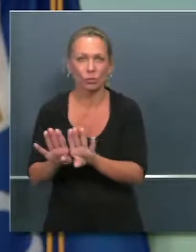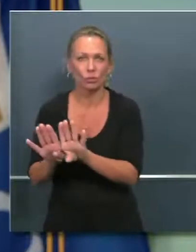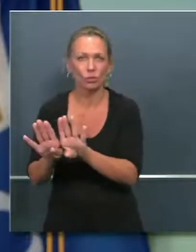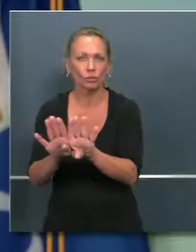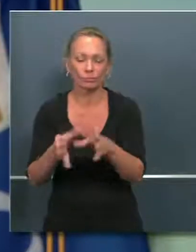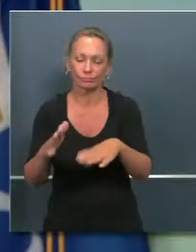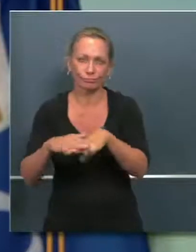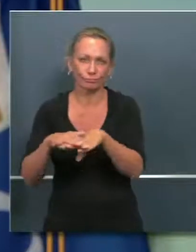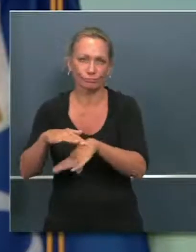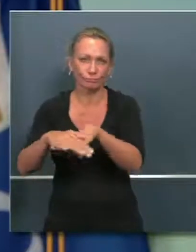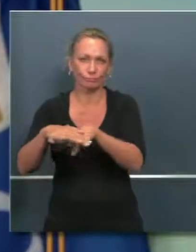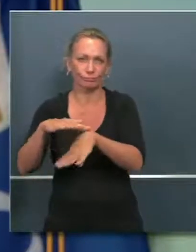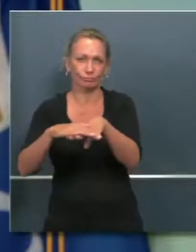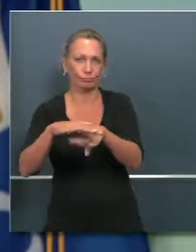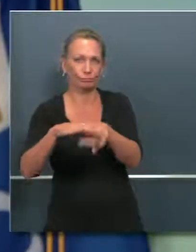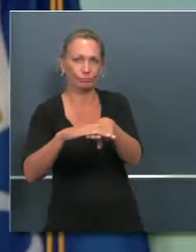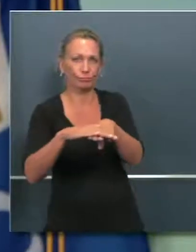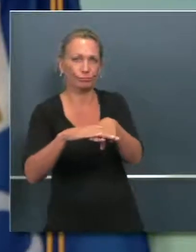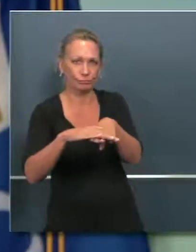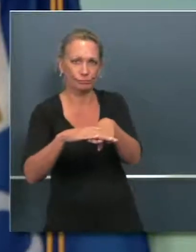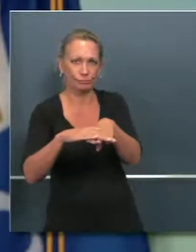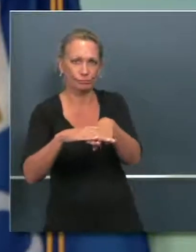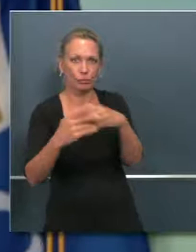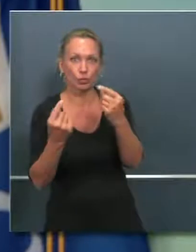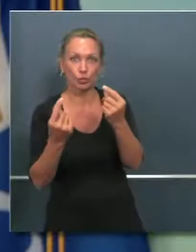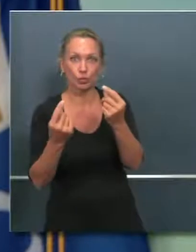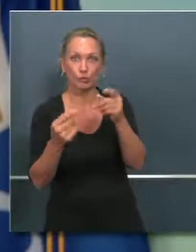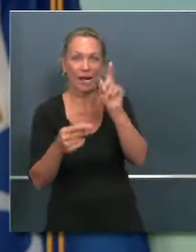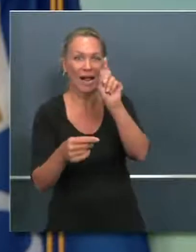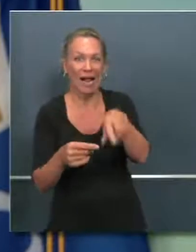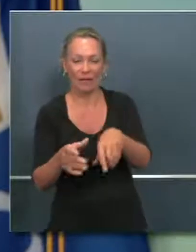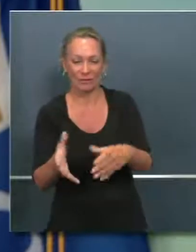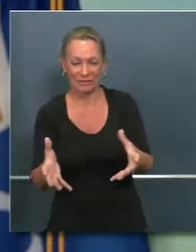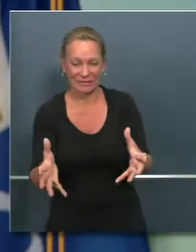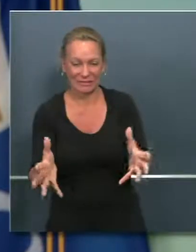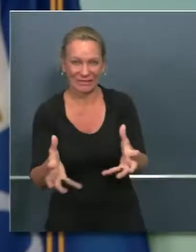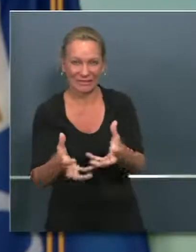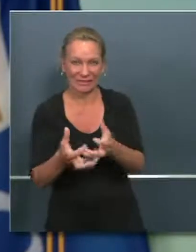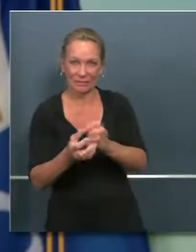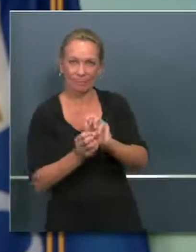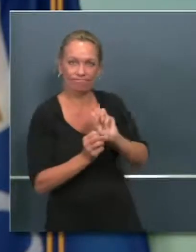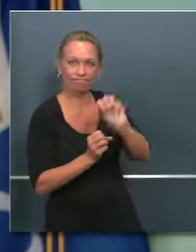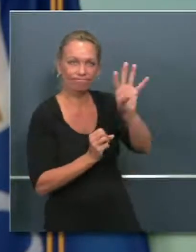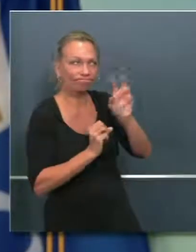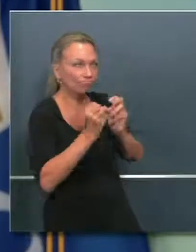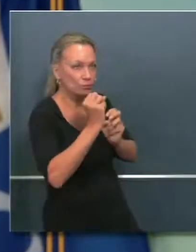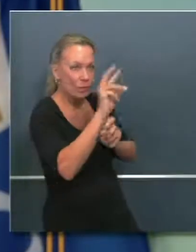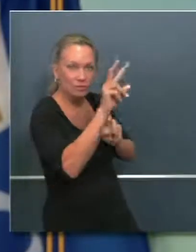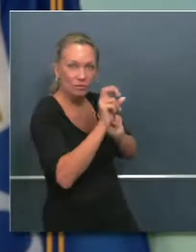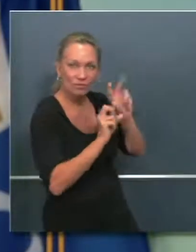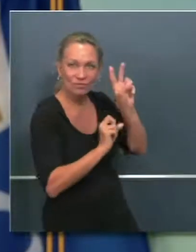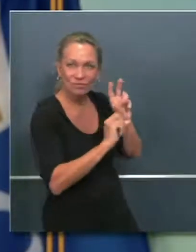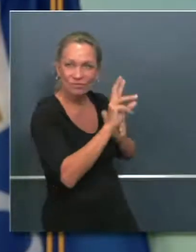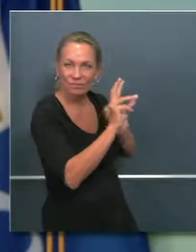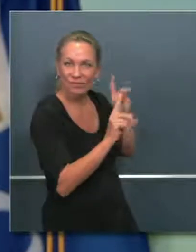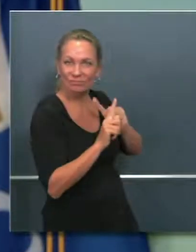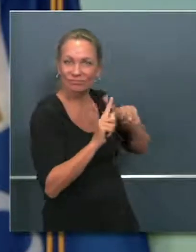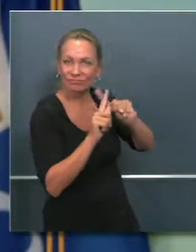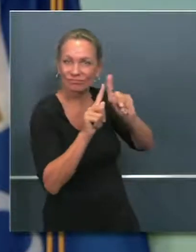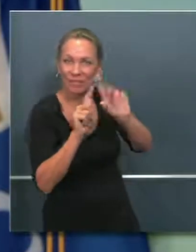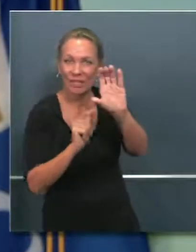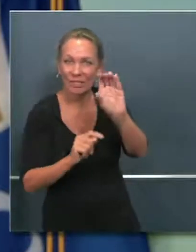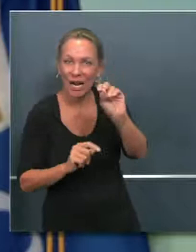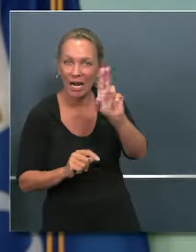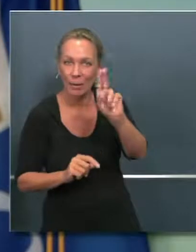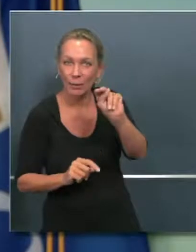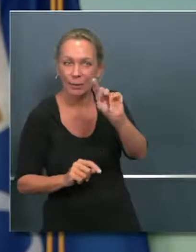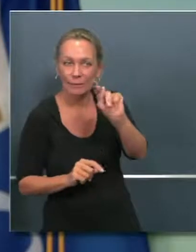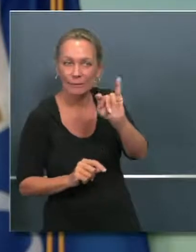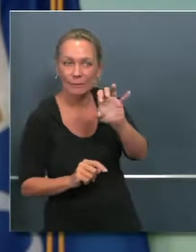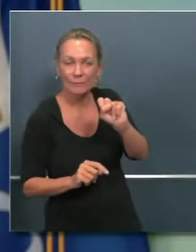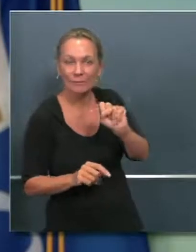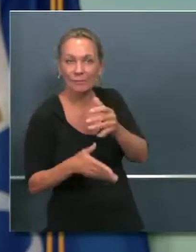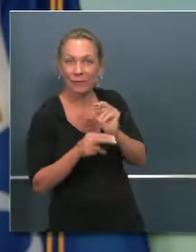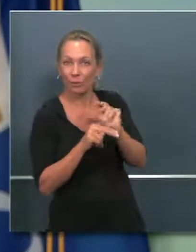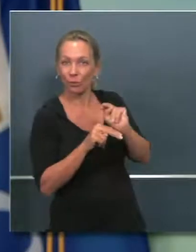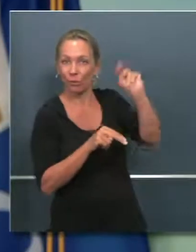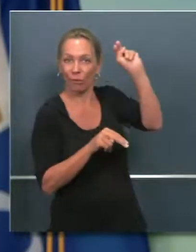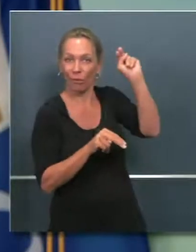systems but also reckoning rather the imperative to address the conditions in Imperial County and